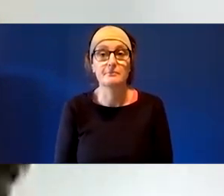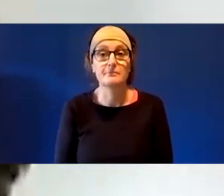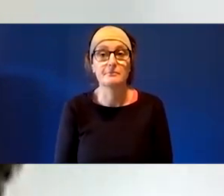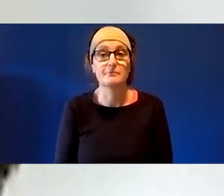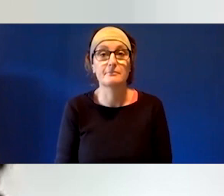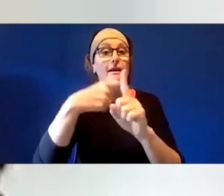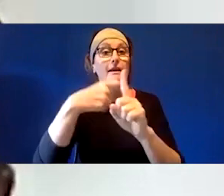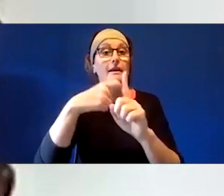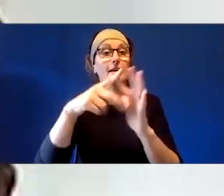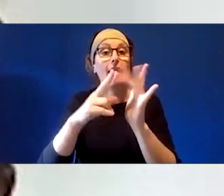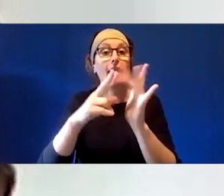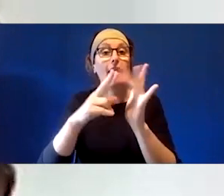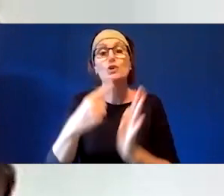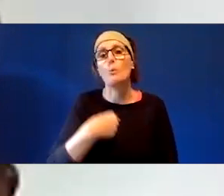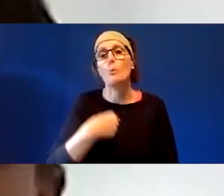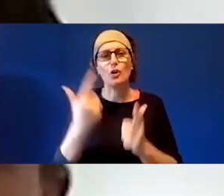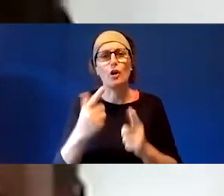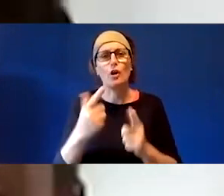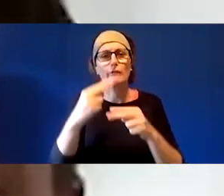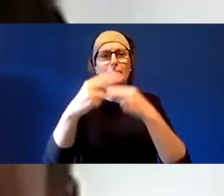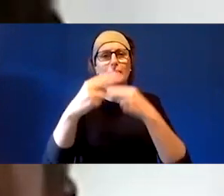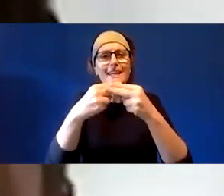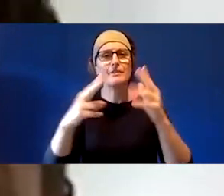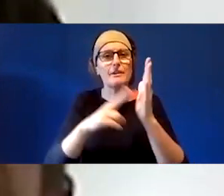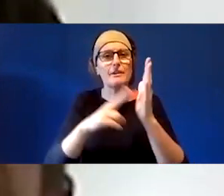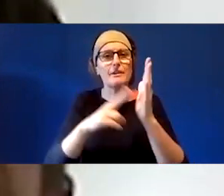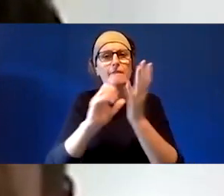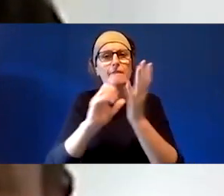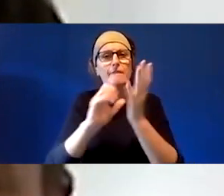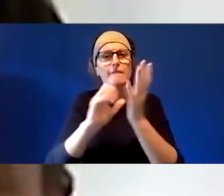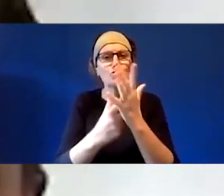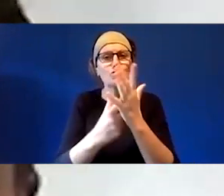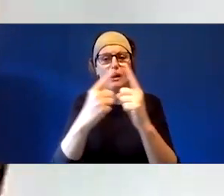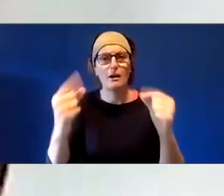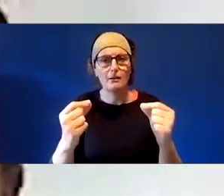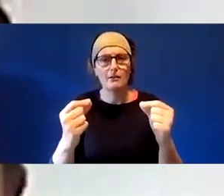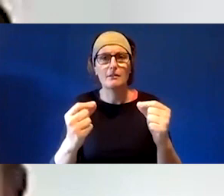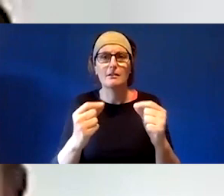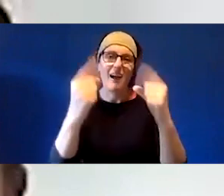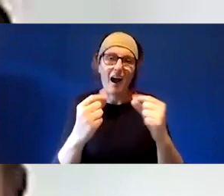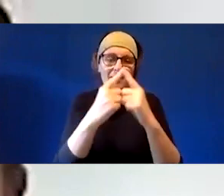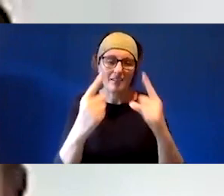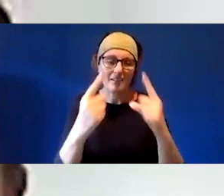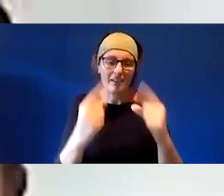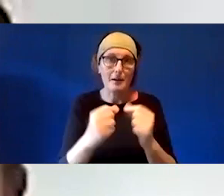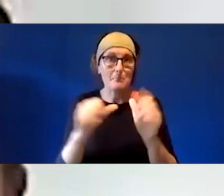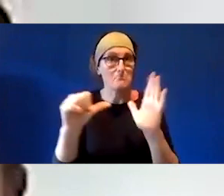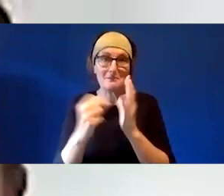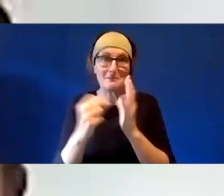And Kevin noticed he had a lot of gift vouchers. Someone else is saying lots of cards, no money. Yes.